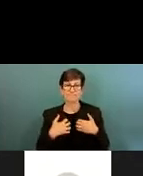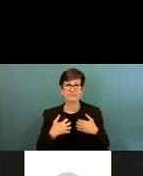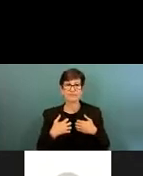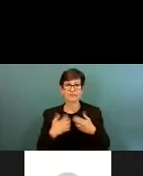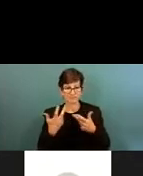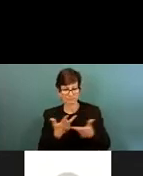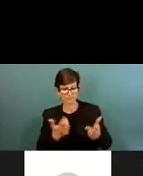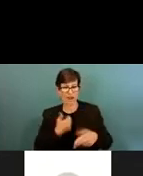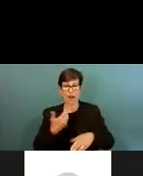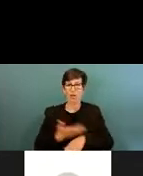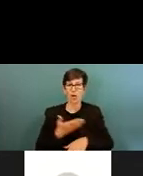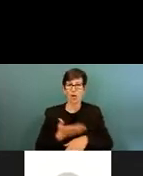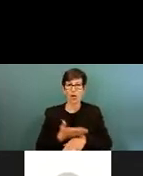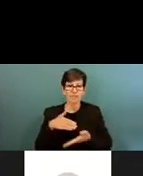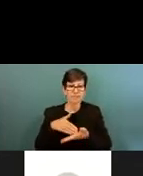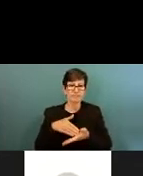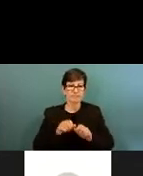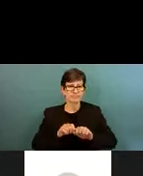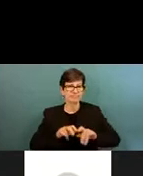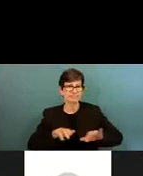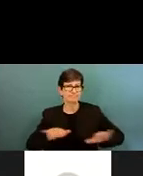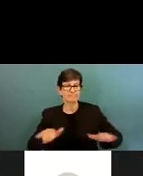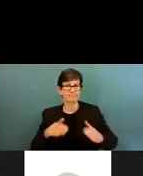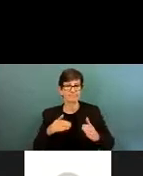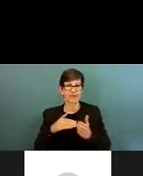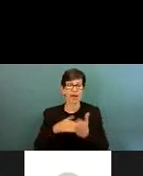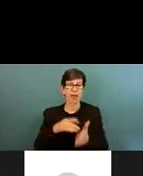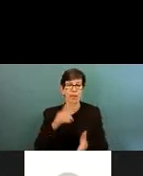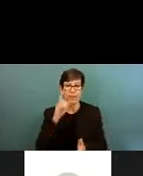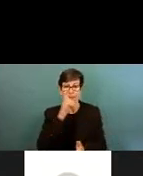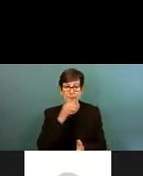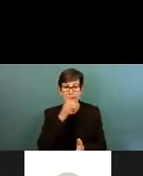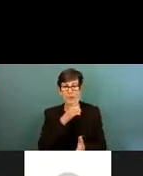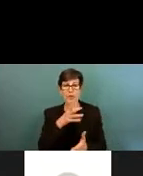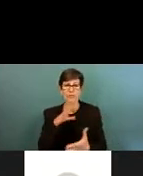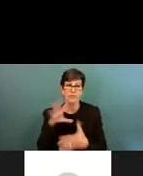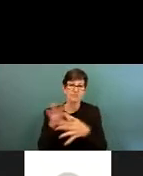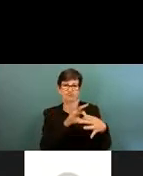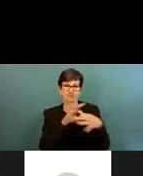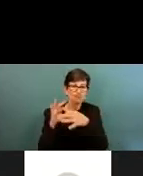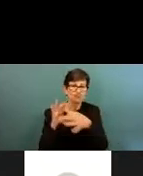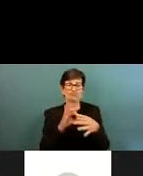the community and enabling people to contribute, collaborate, share with us and comment. So